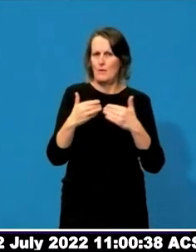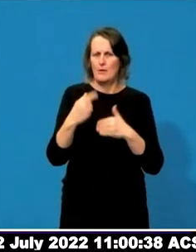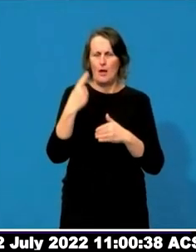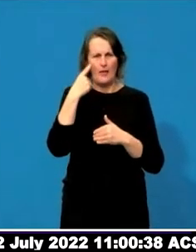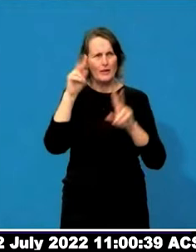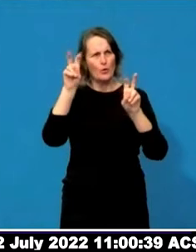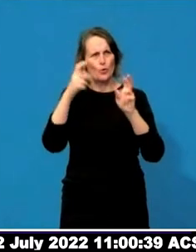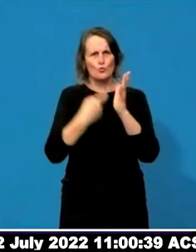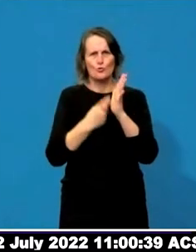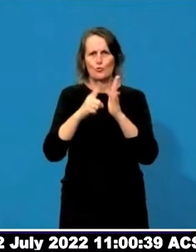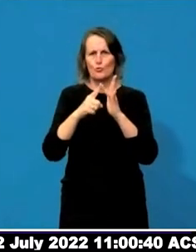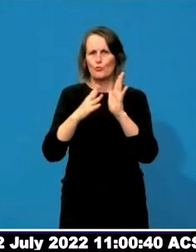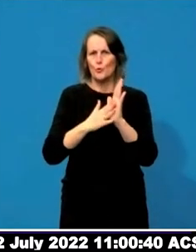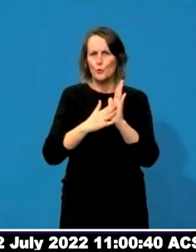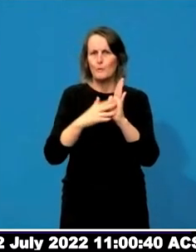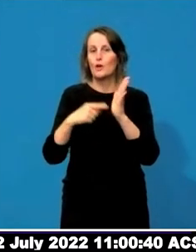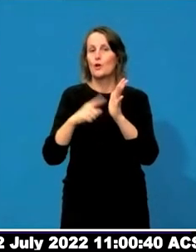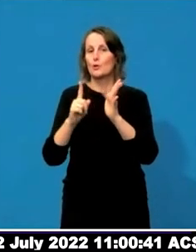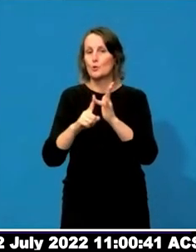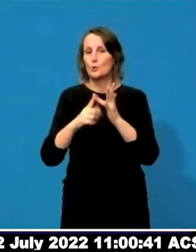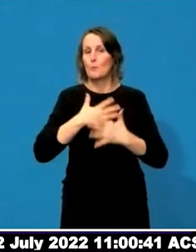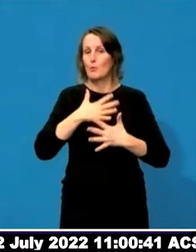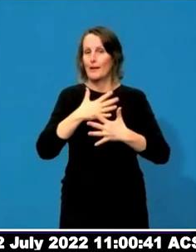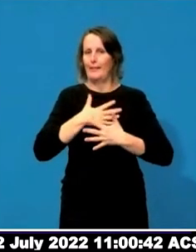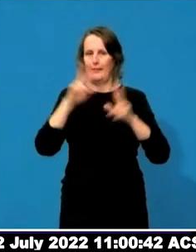and that's about adding additional bedrooms or bathrooms